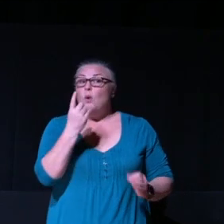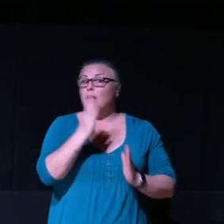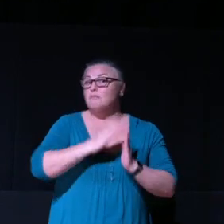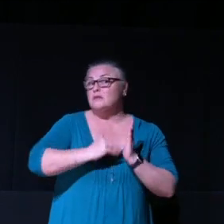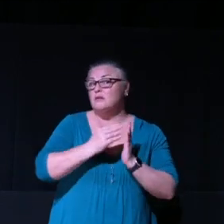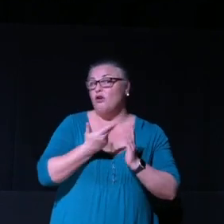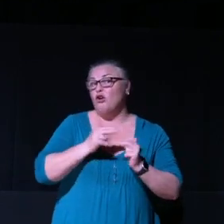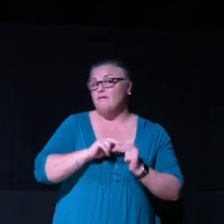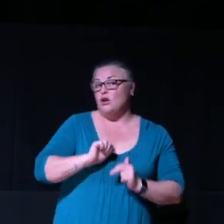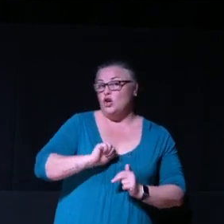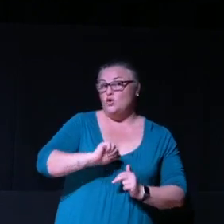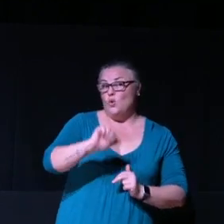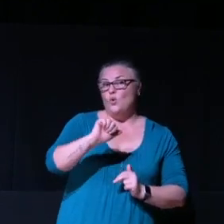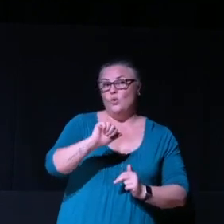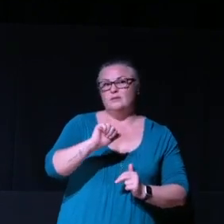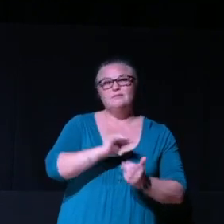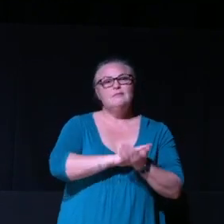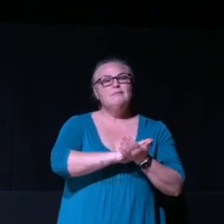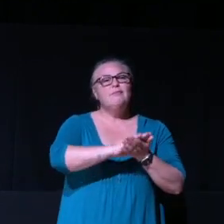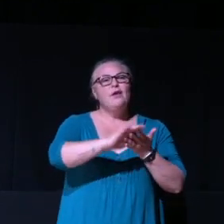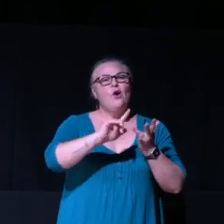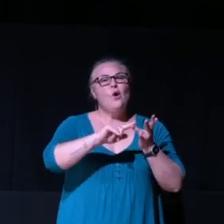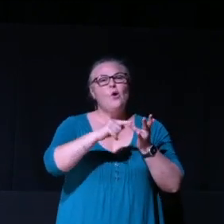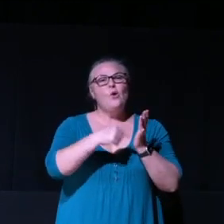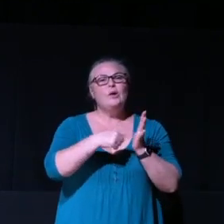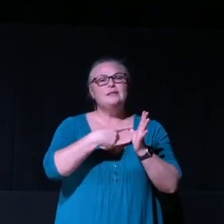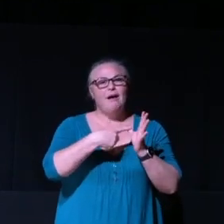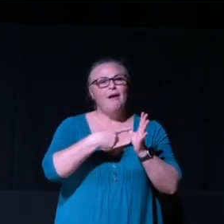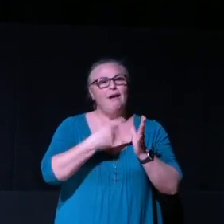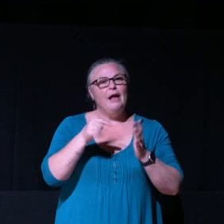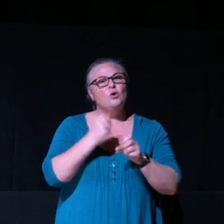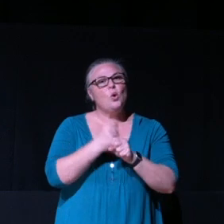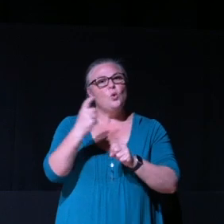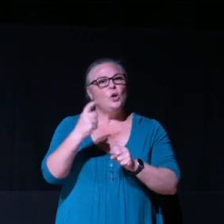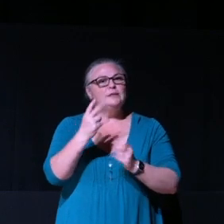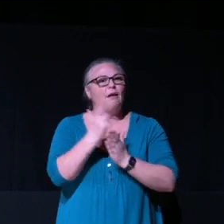acquired by HOTA, the home of the arts on the Gold Coast, generated some controversy